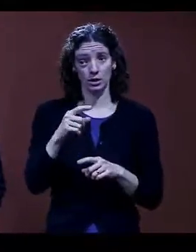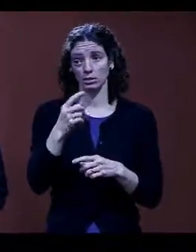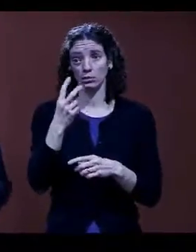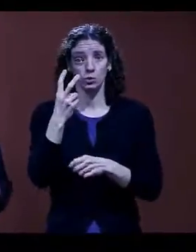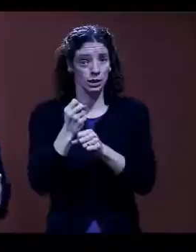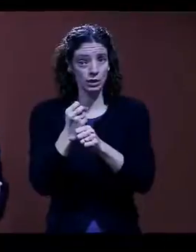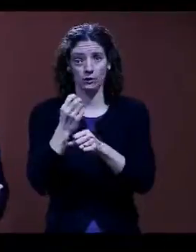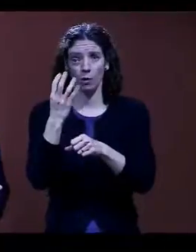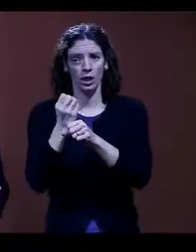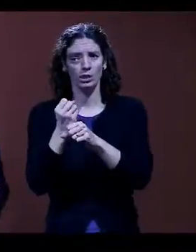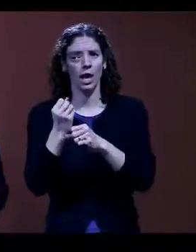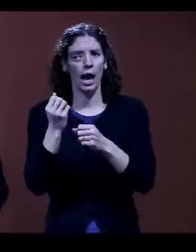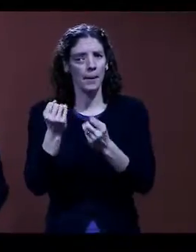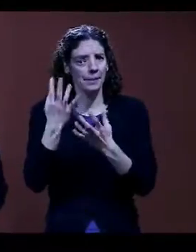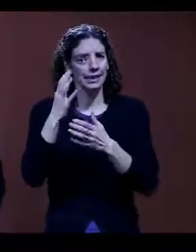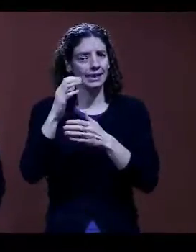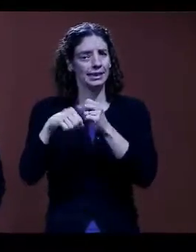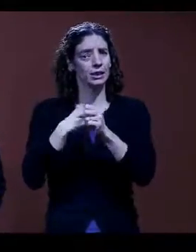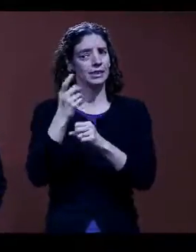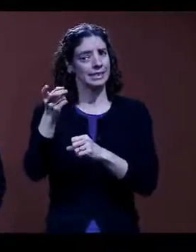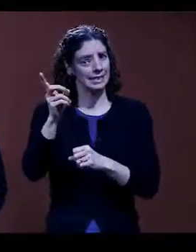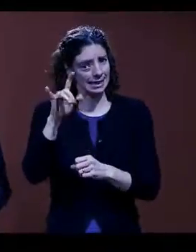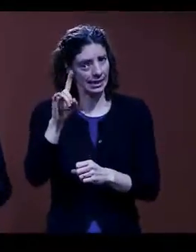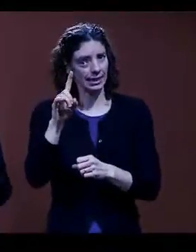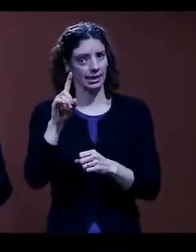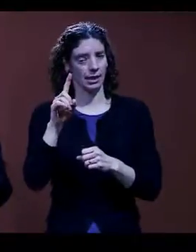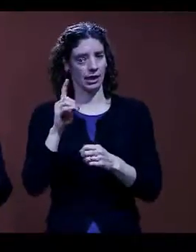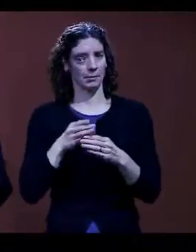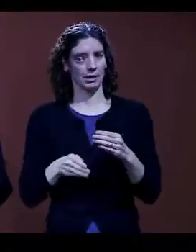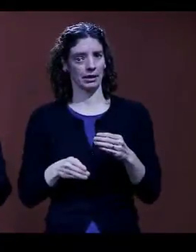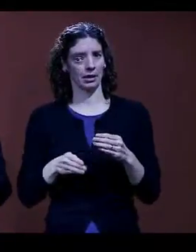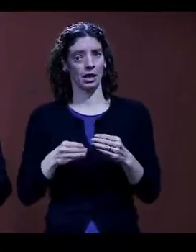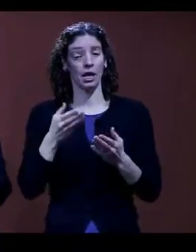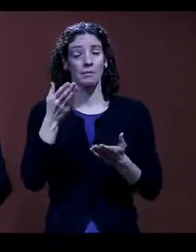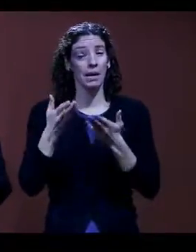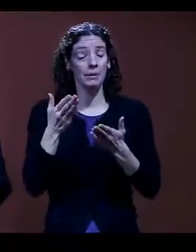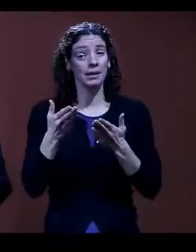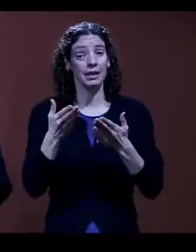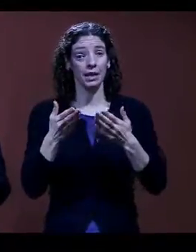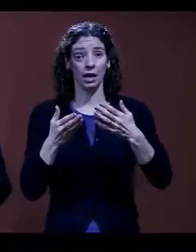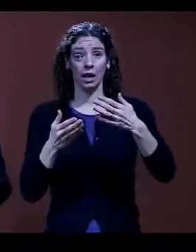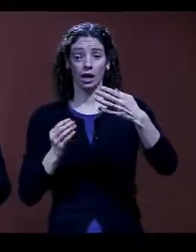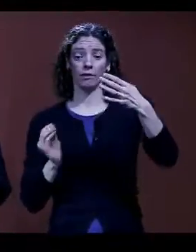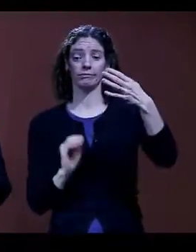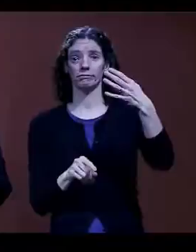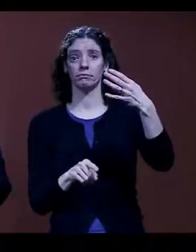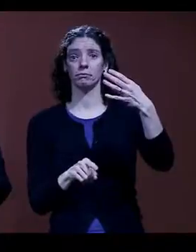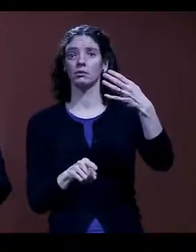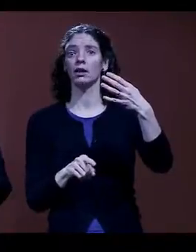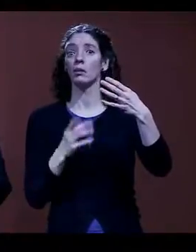How many actually completed a full-term? Maybe youth are enrolling in postsecondary ed,